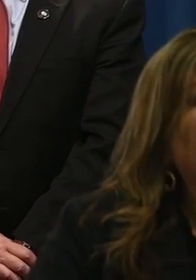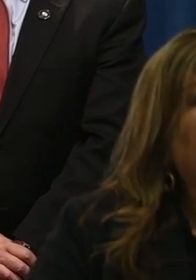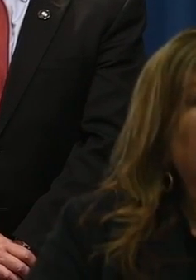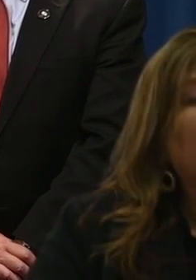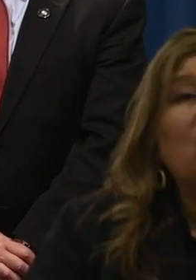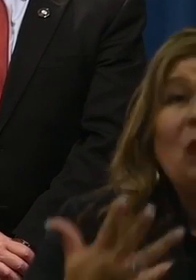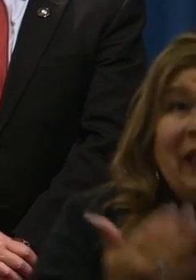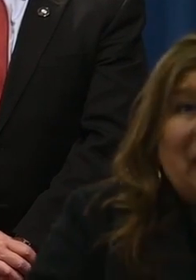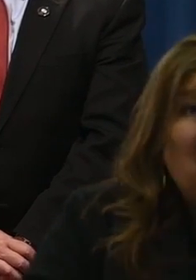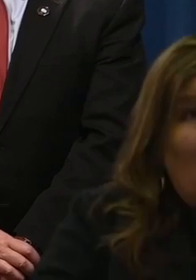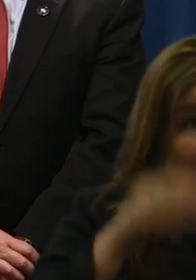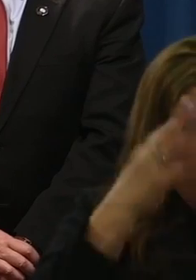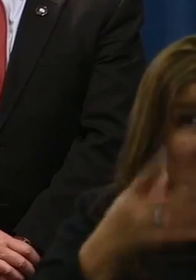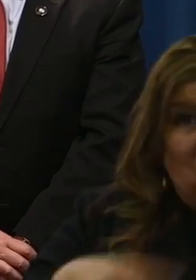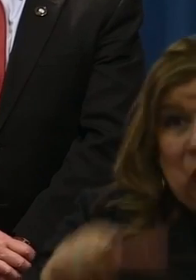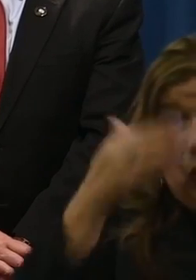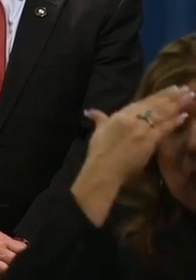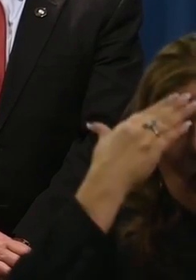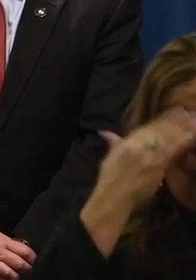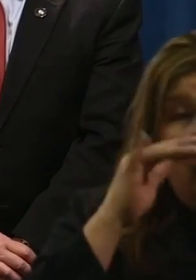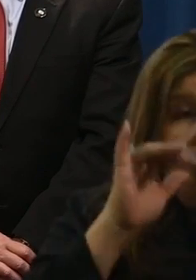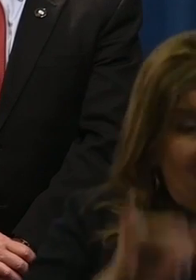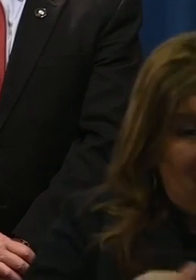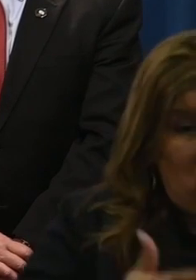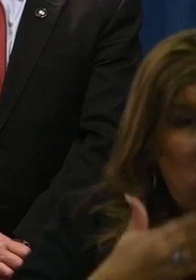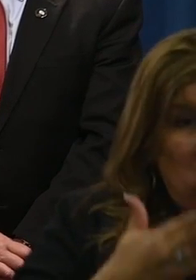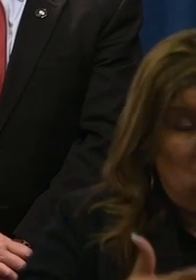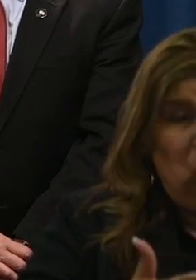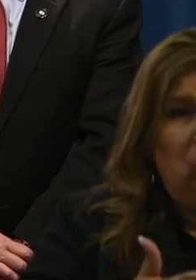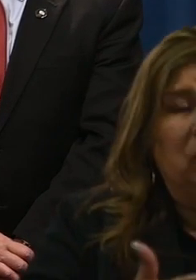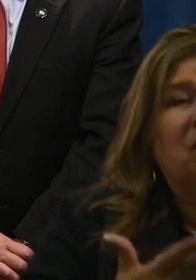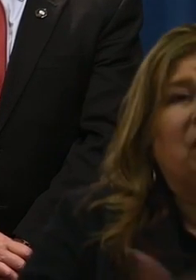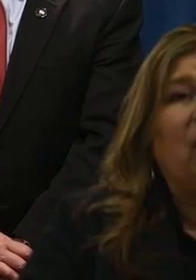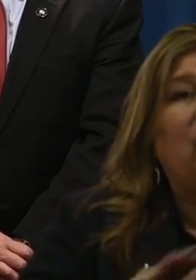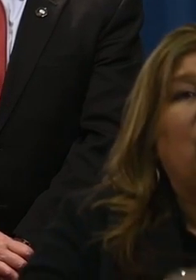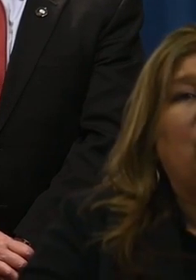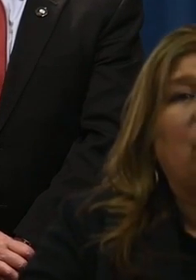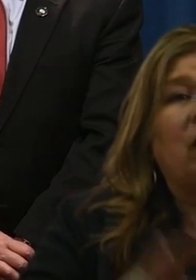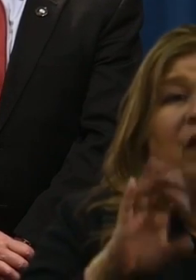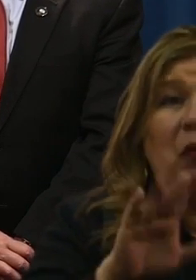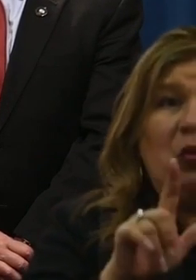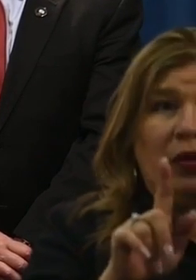that cruise that ended on the 21st, that same ship